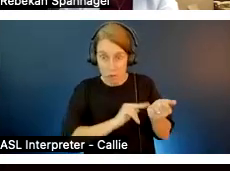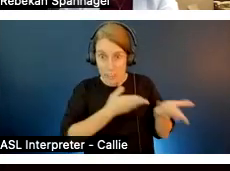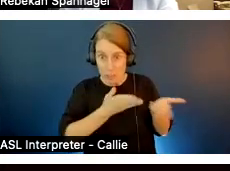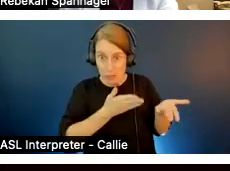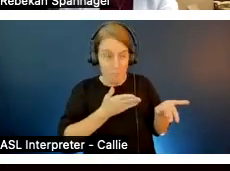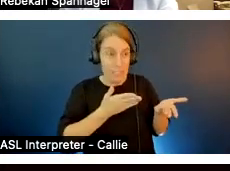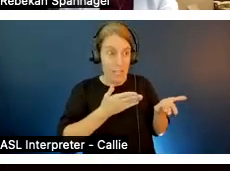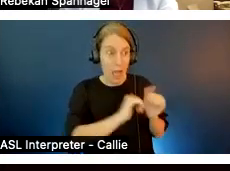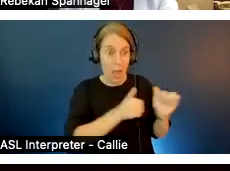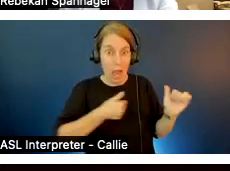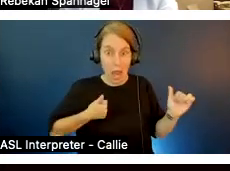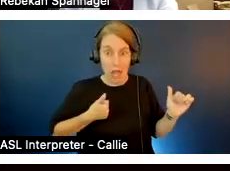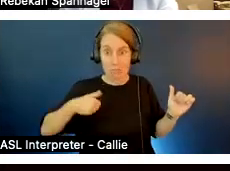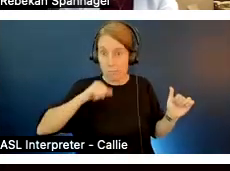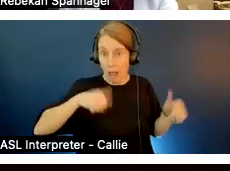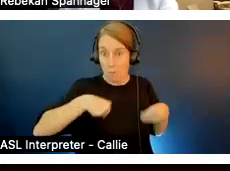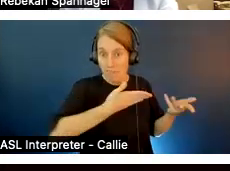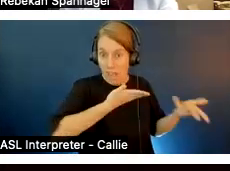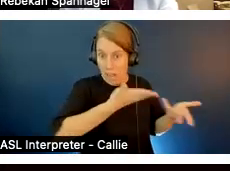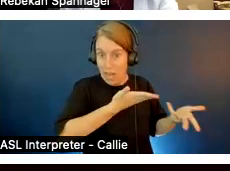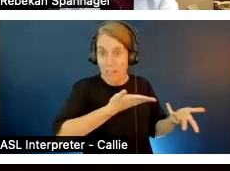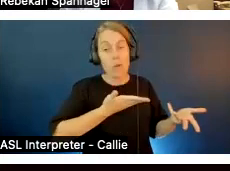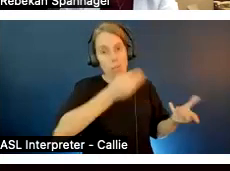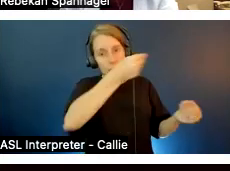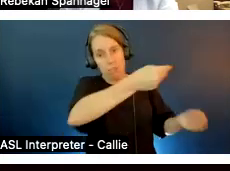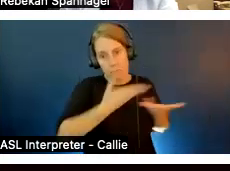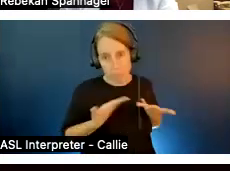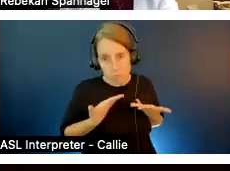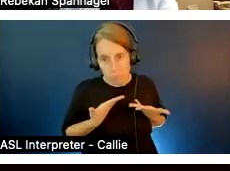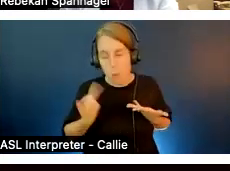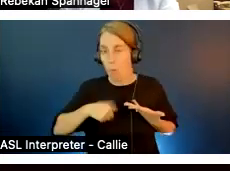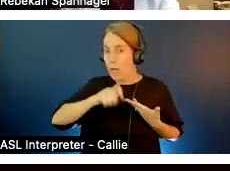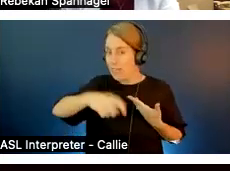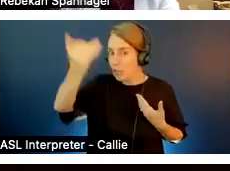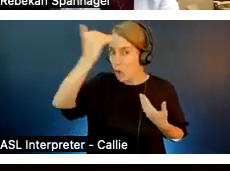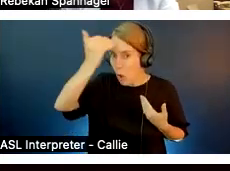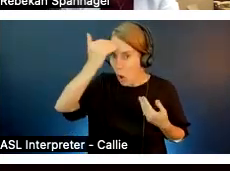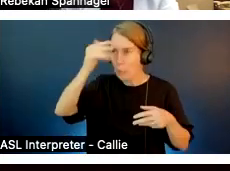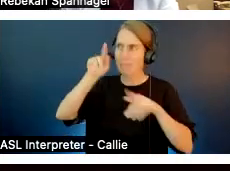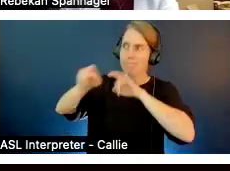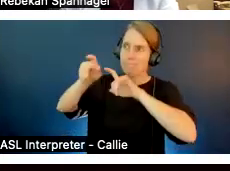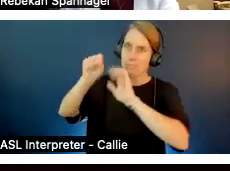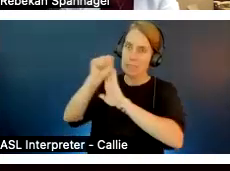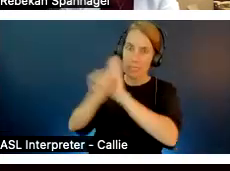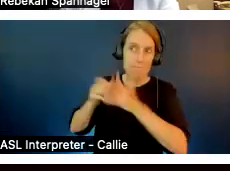to address that issue [maggie] so um we've continued to have um comments from one person